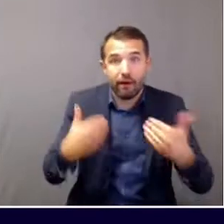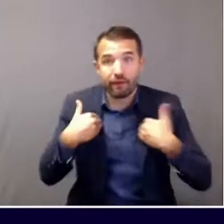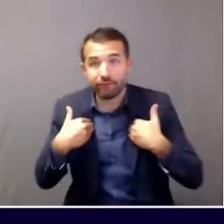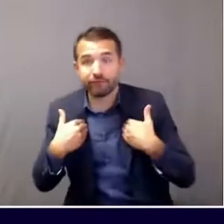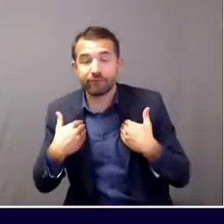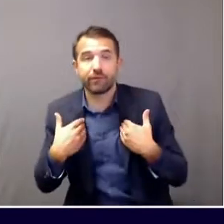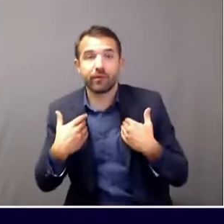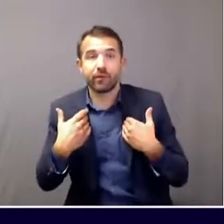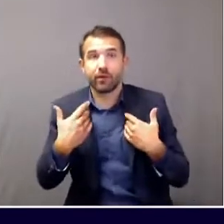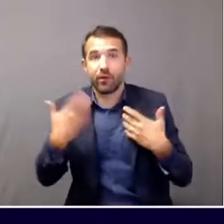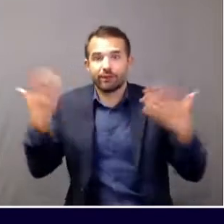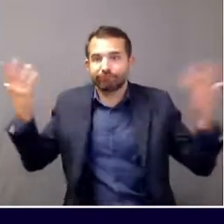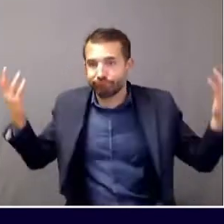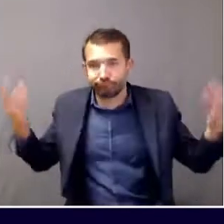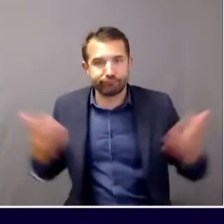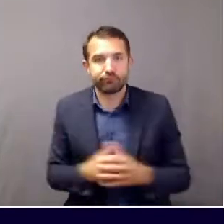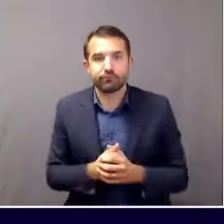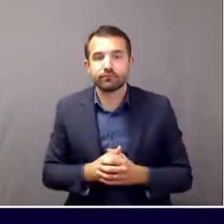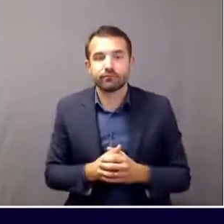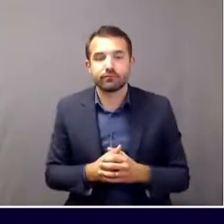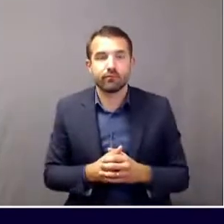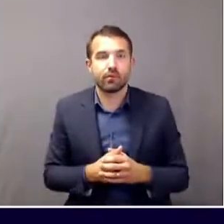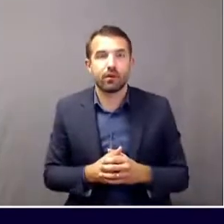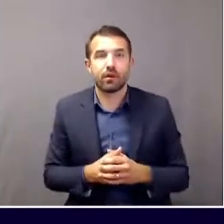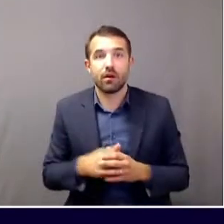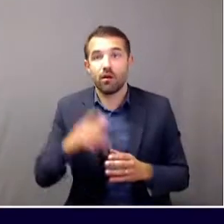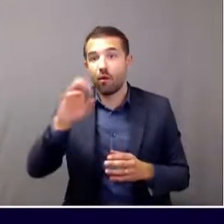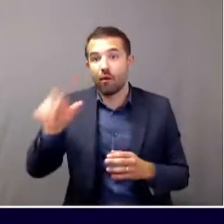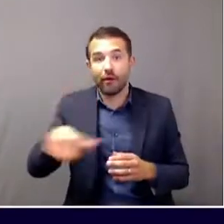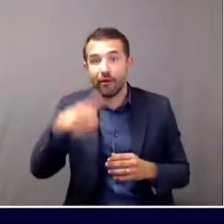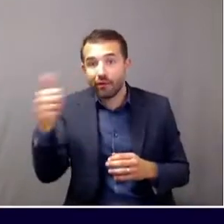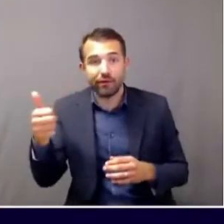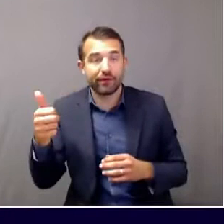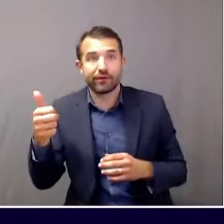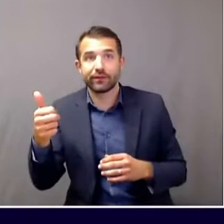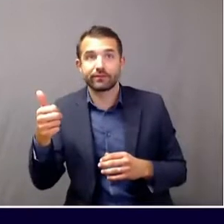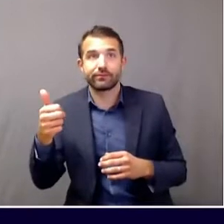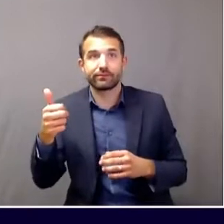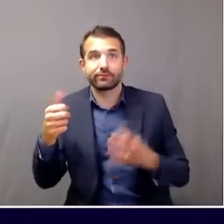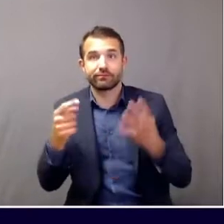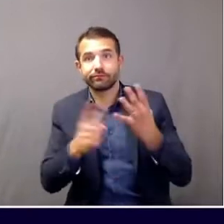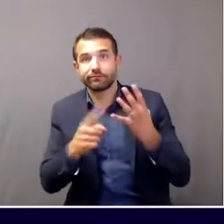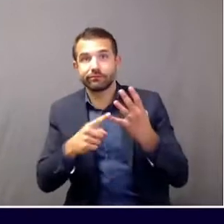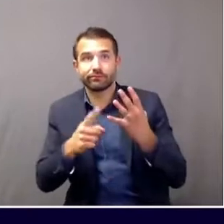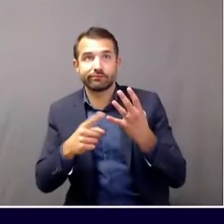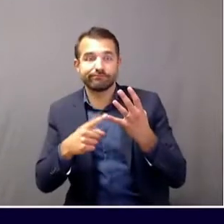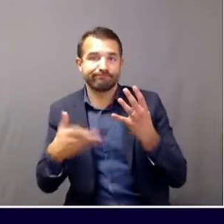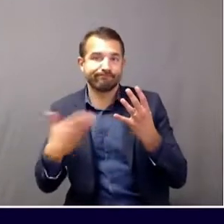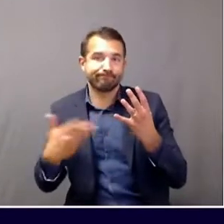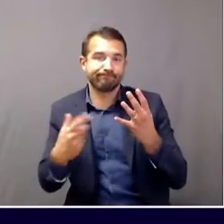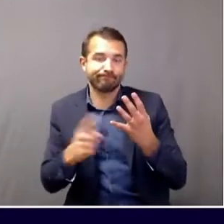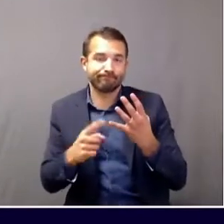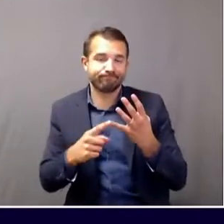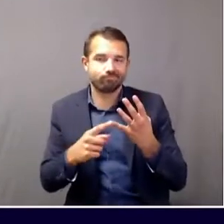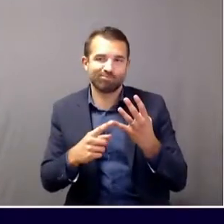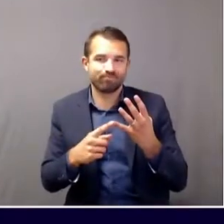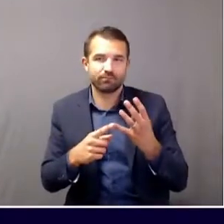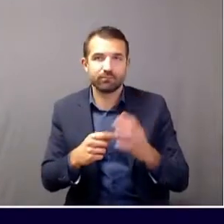who are in this other category I